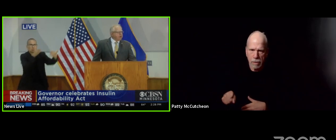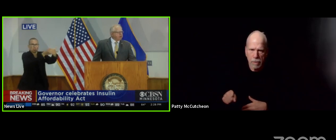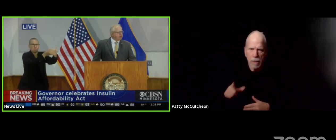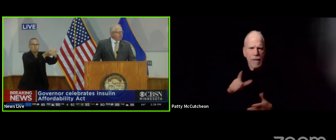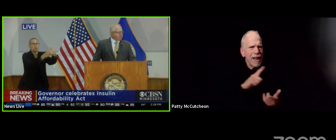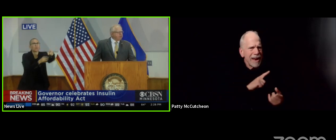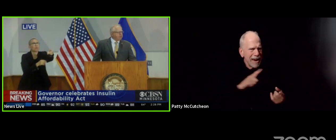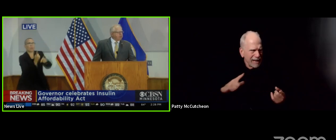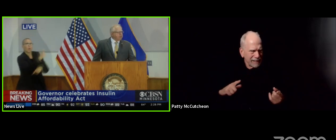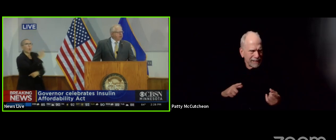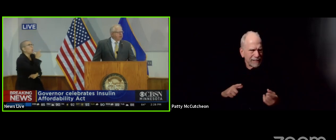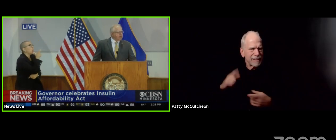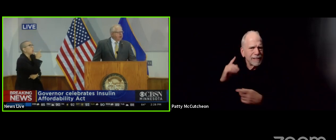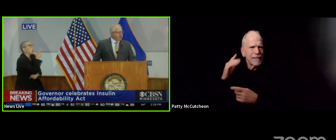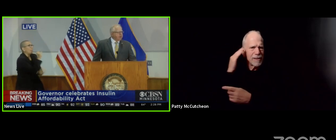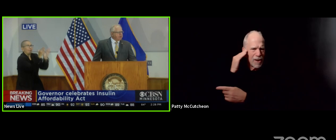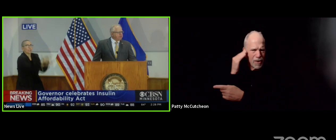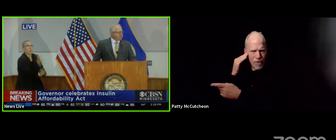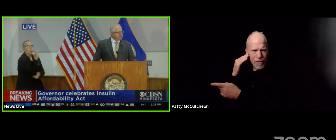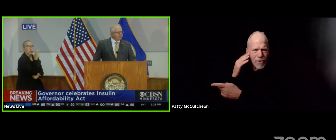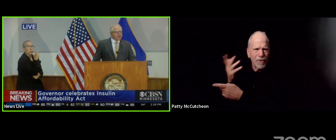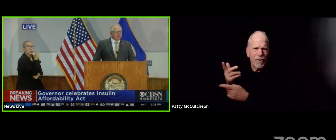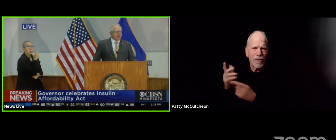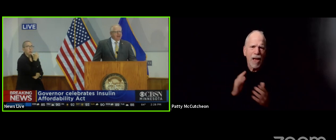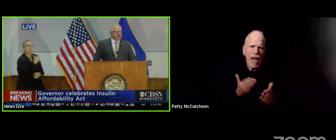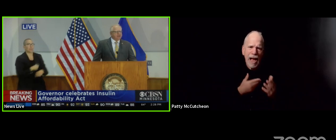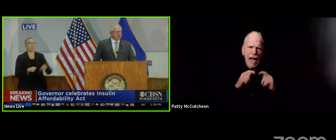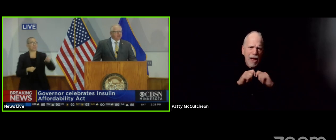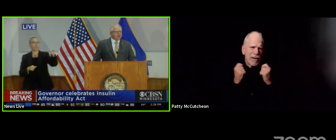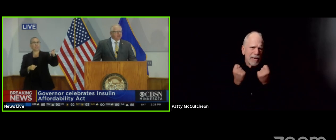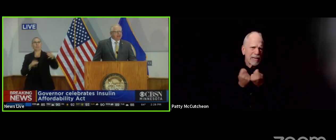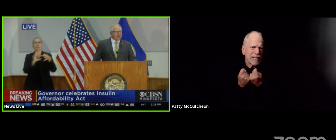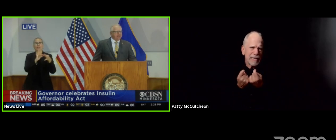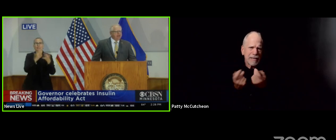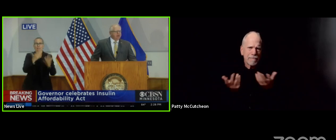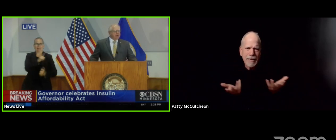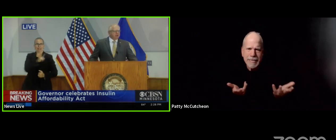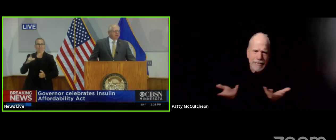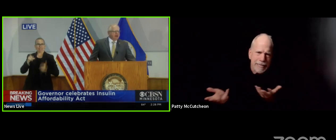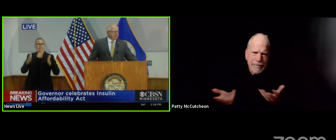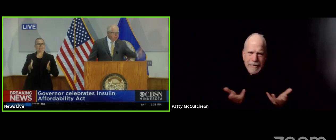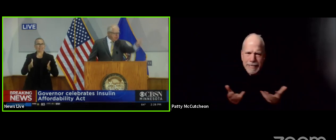TEAM'S IN THE ROOM, I DON'T KNOW IF THIS IS THE BIG "THEY" THEY WE NEED TO GET AT. BUT IT WAS MY IMPRESSION --